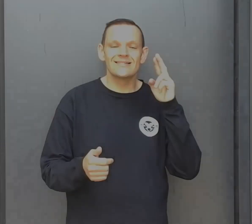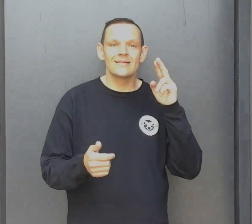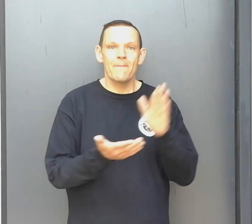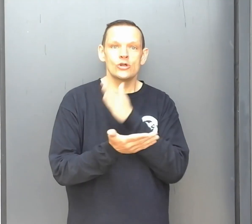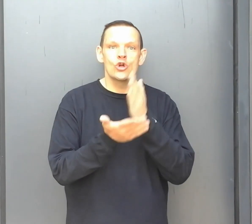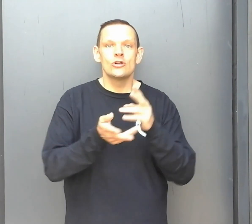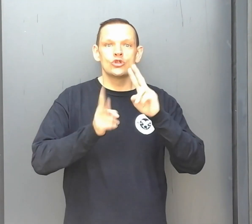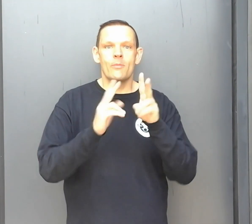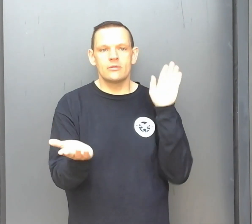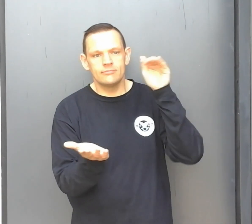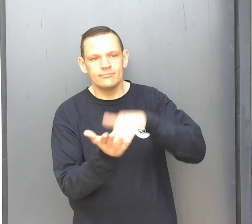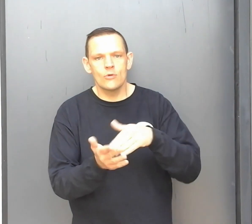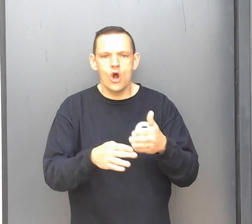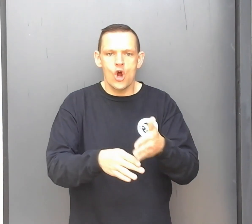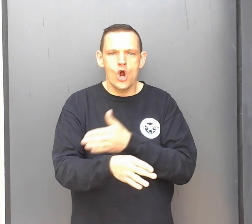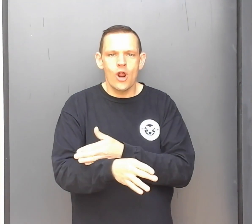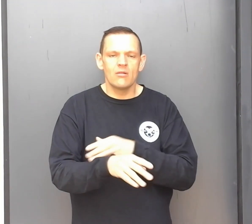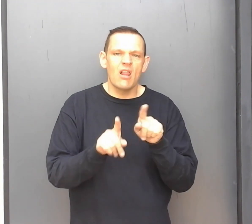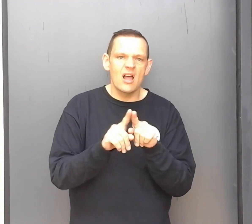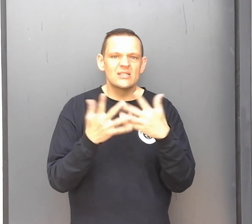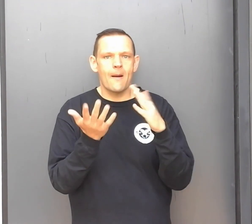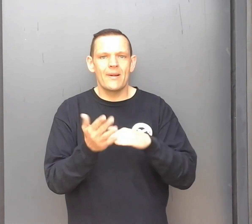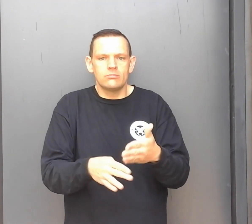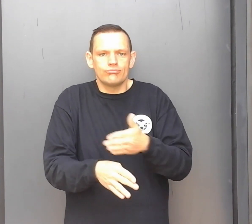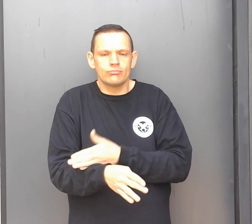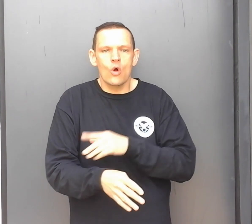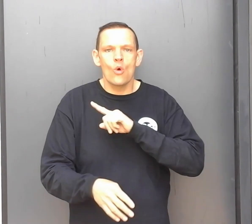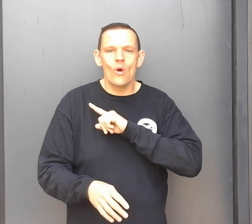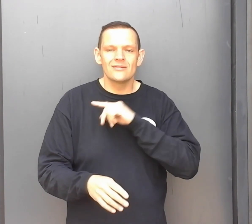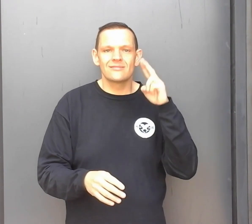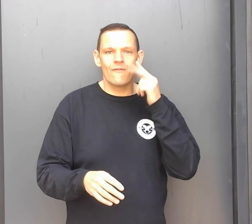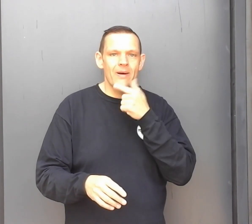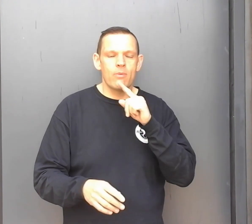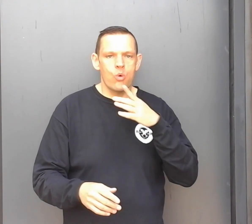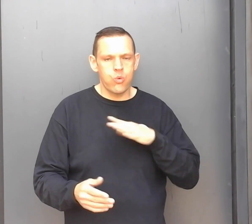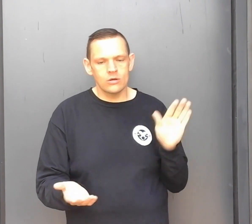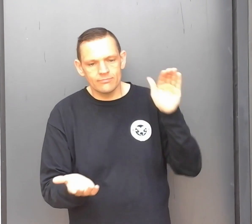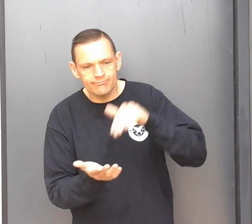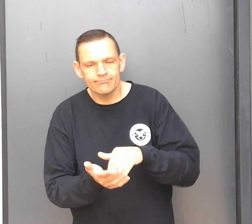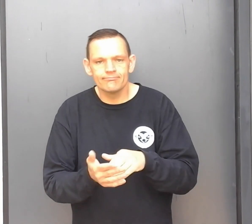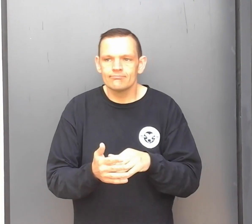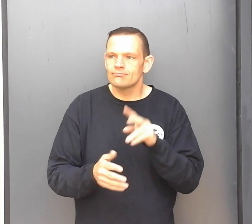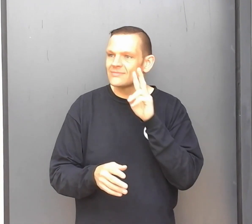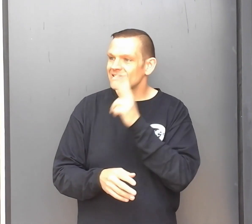Make sure that the interpreter arrives early 10 minutes before the appointment because when deaf